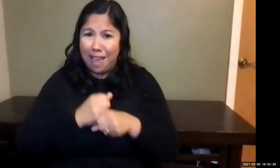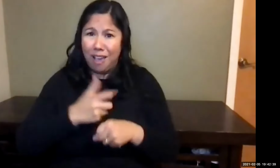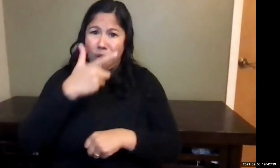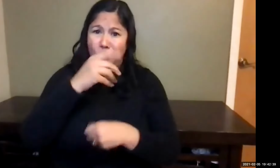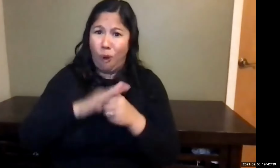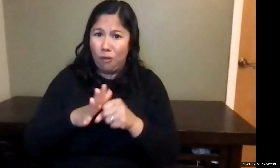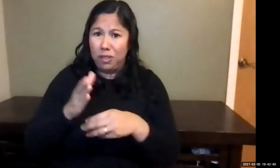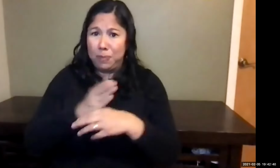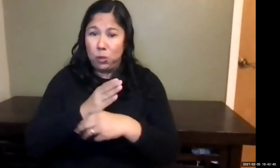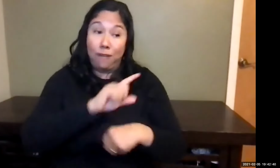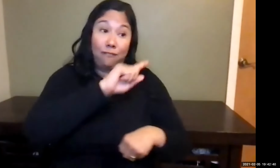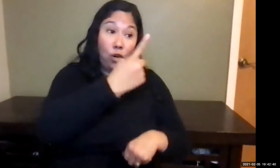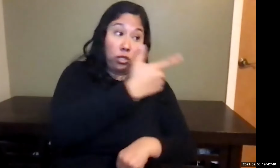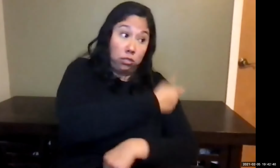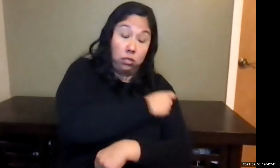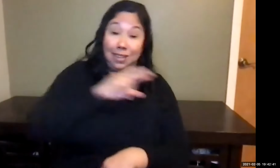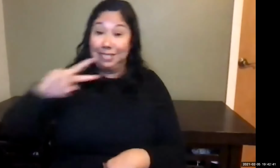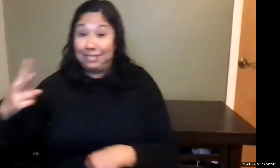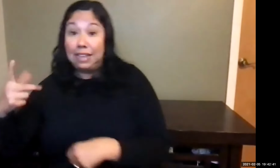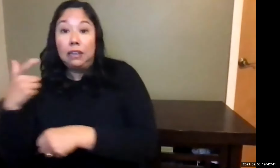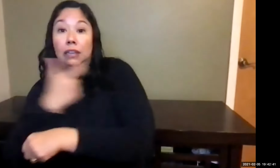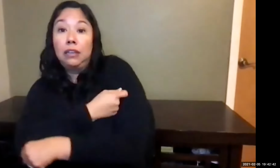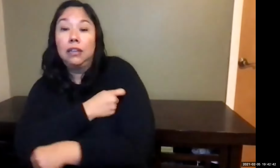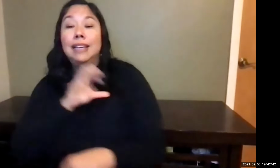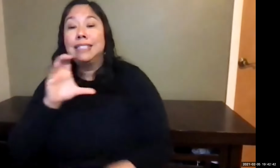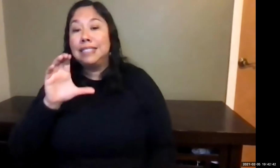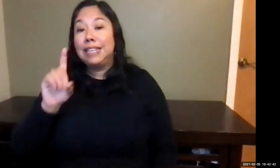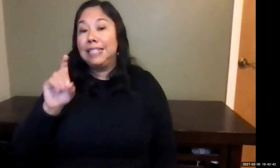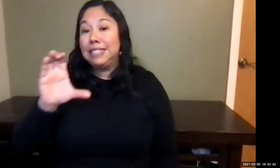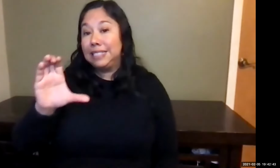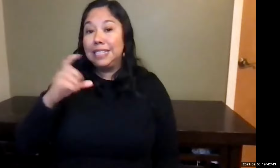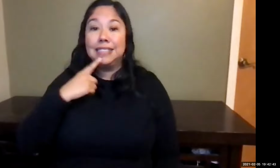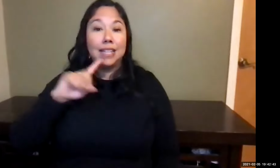you cannot get your second dose while you’re infectious and contagious of course.